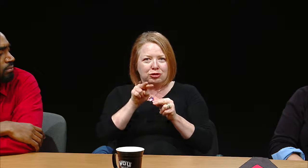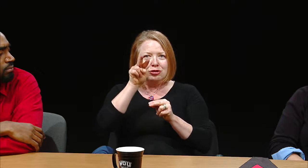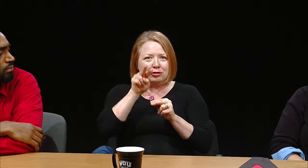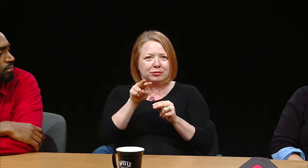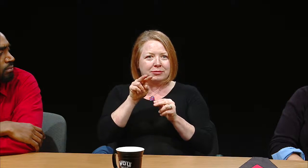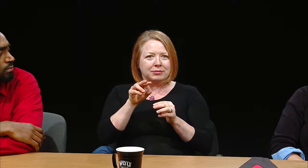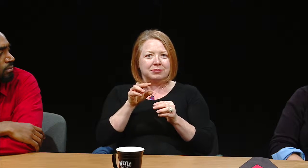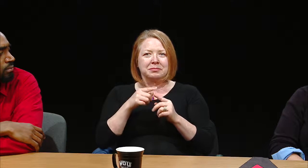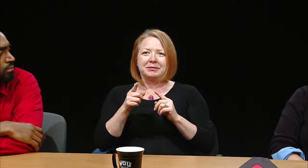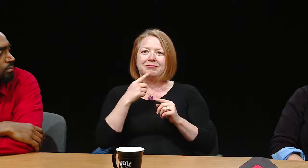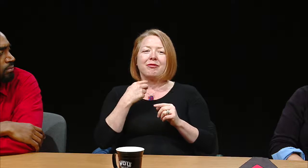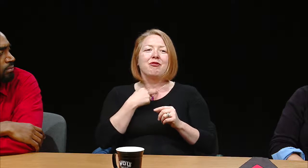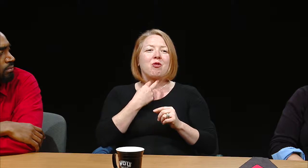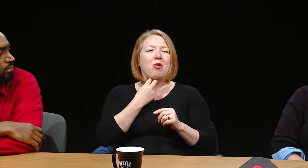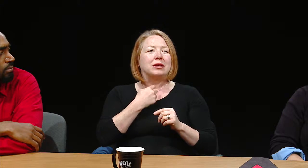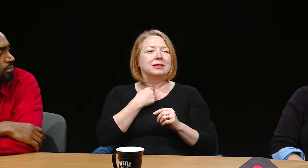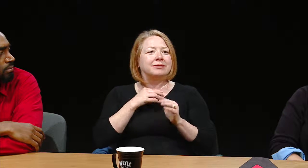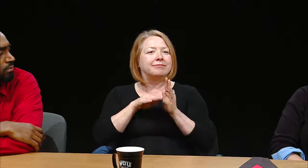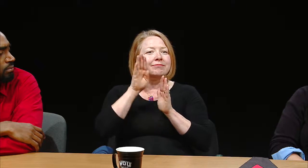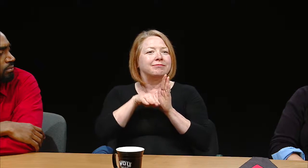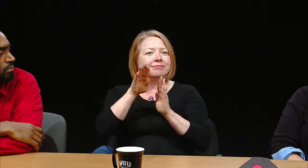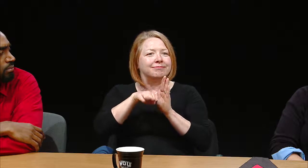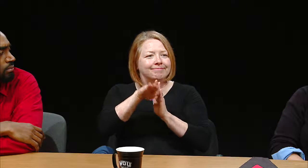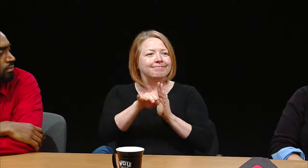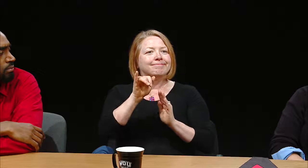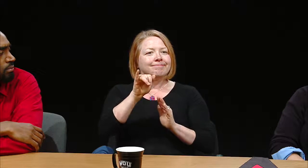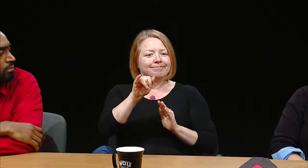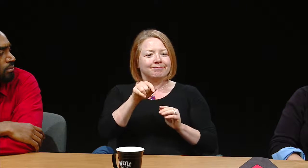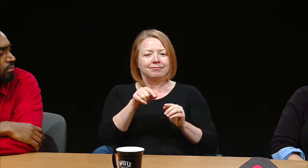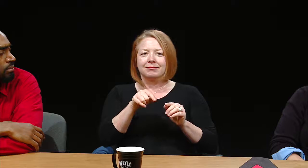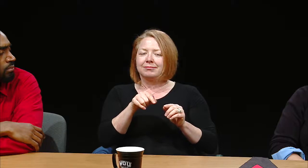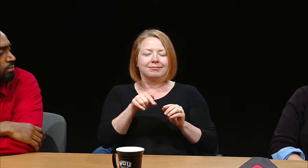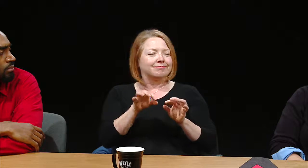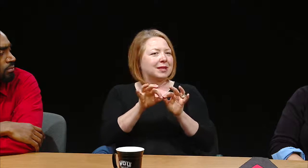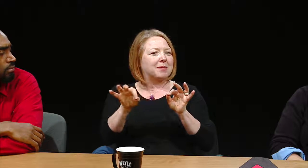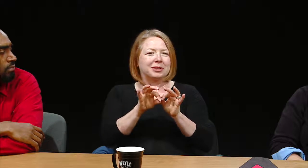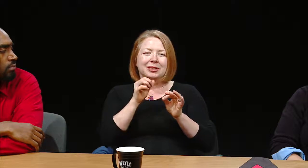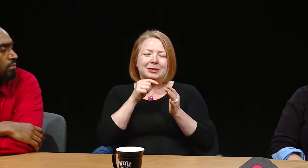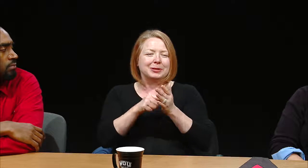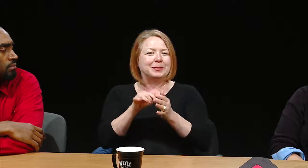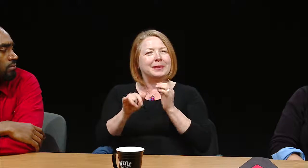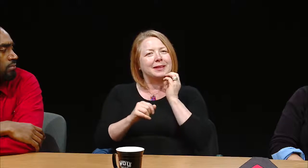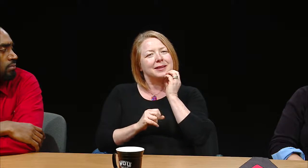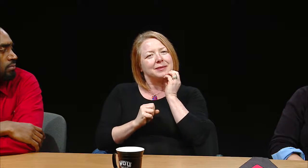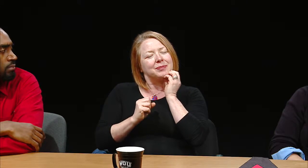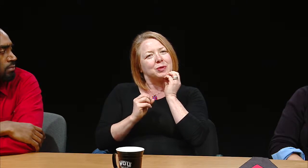and then realizing later that those people who saw the video that eventually brought our kids home